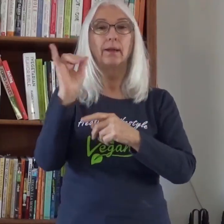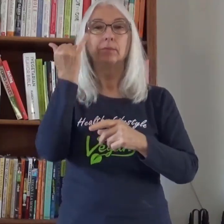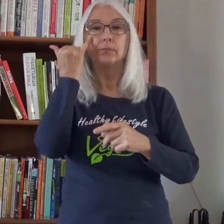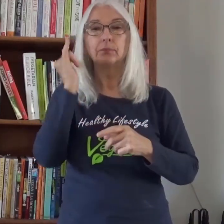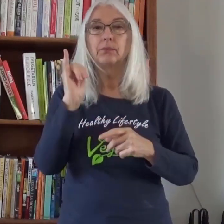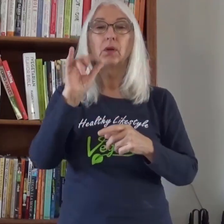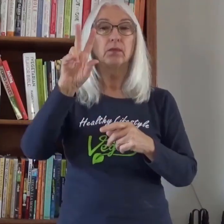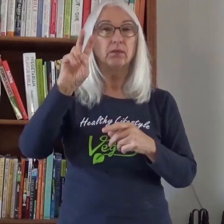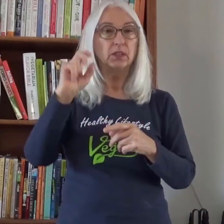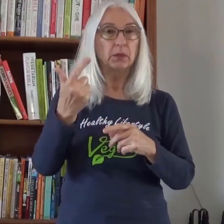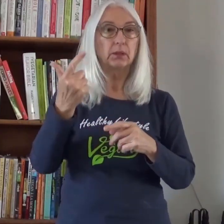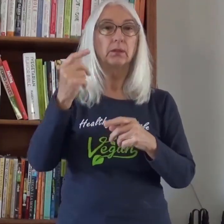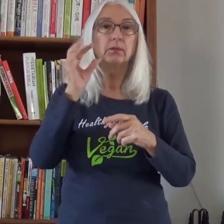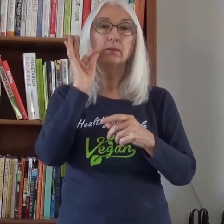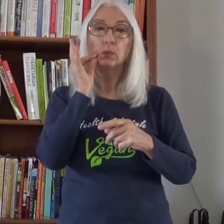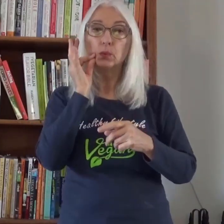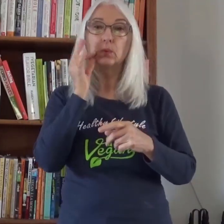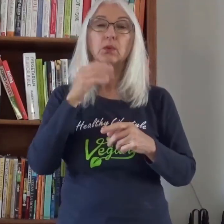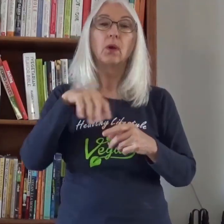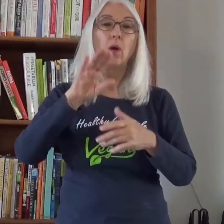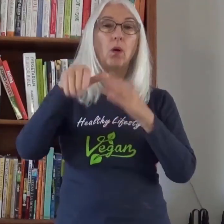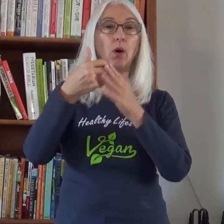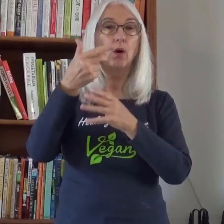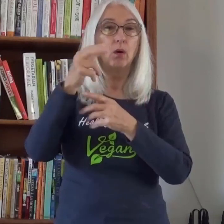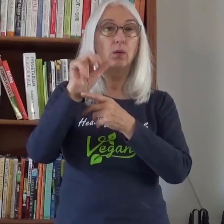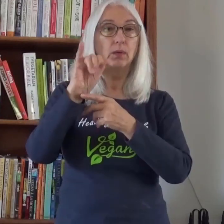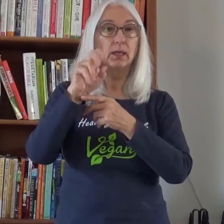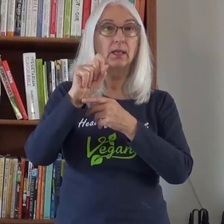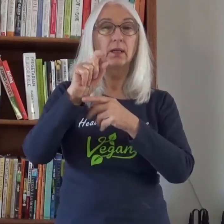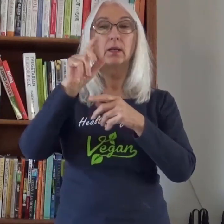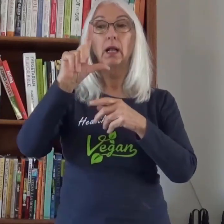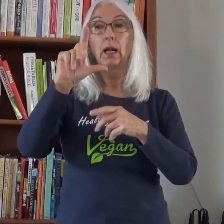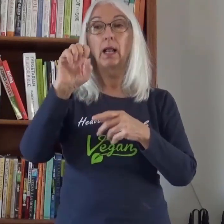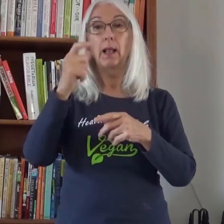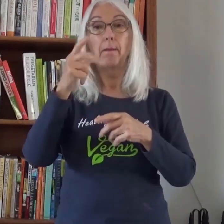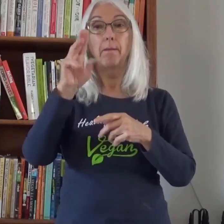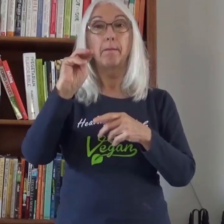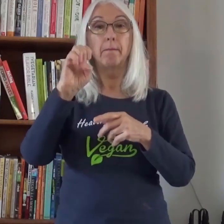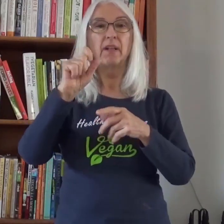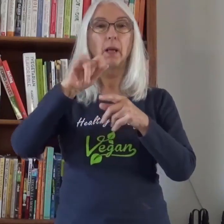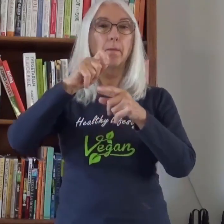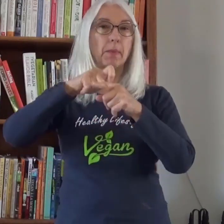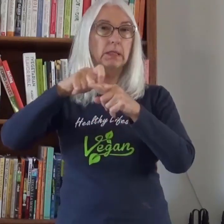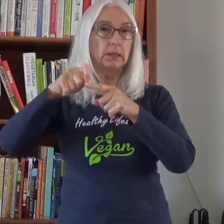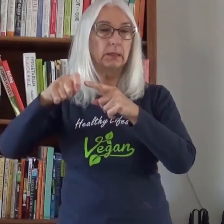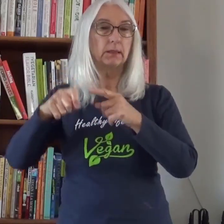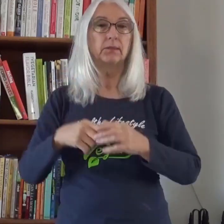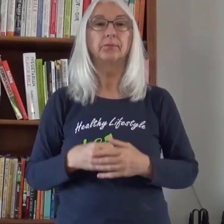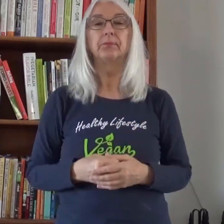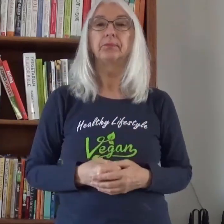such as vegetables, fruits, whole grains, and legumes.